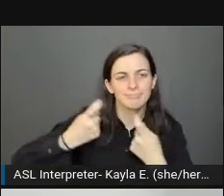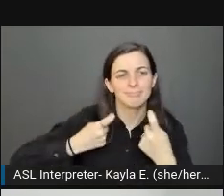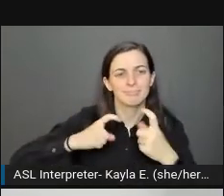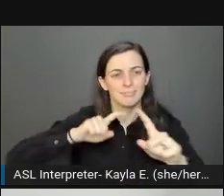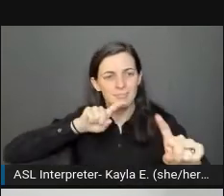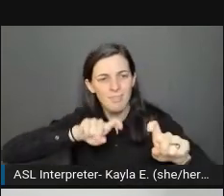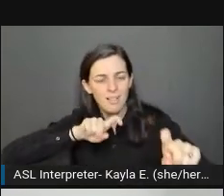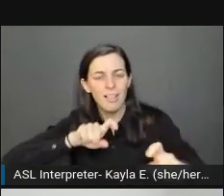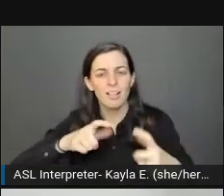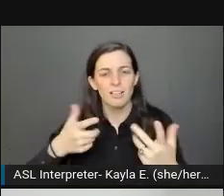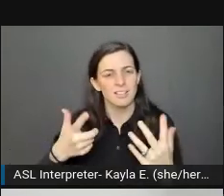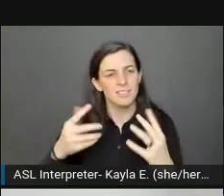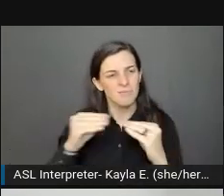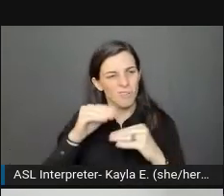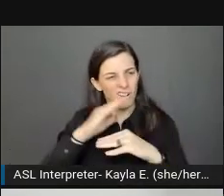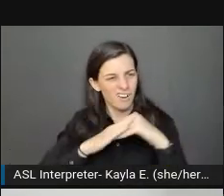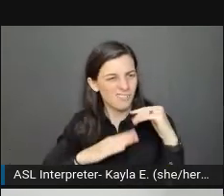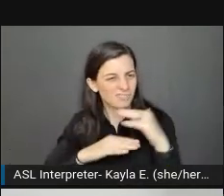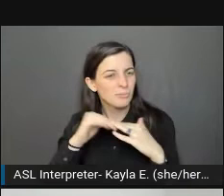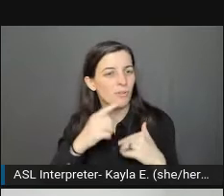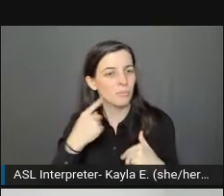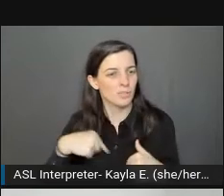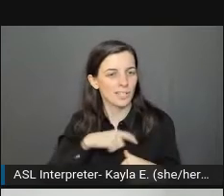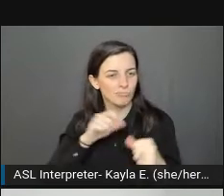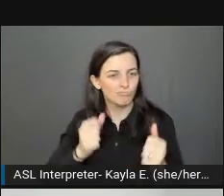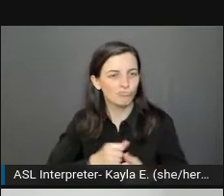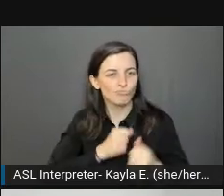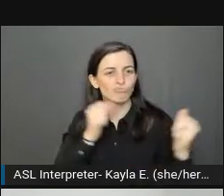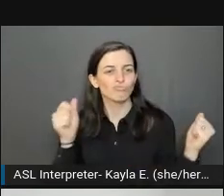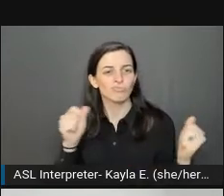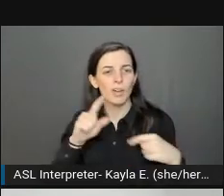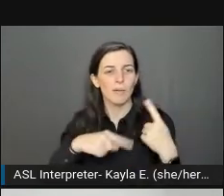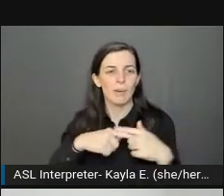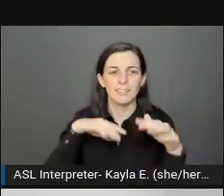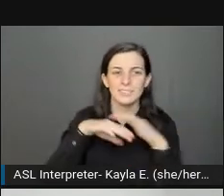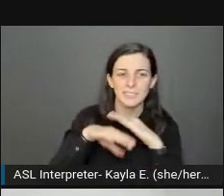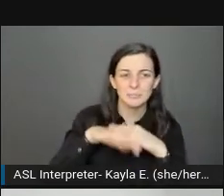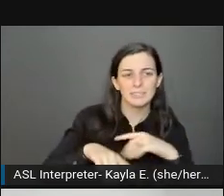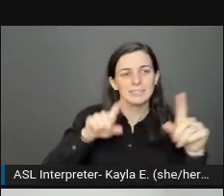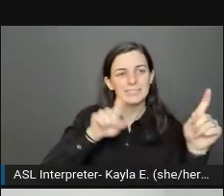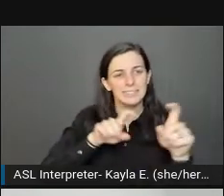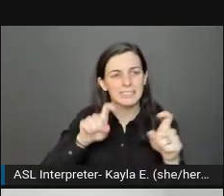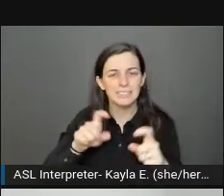for all of us to speak of accessibility and testing and the future of and where it goes.